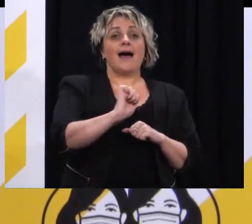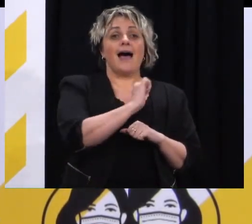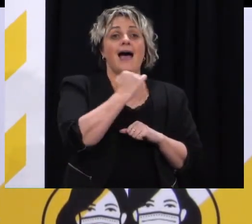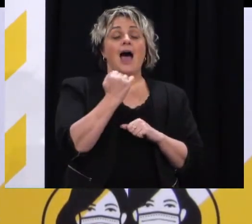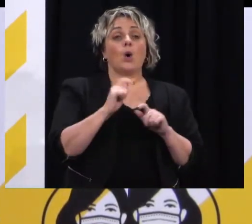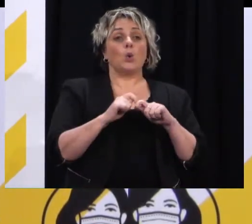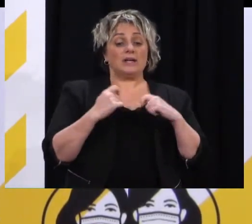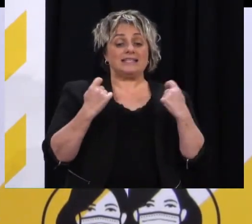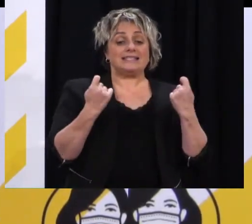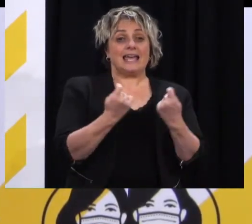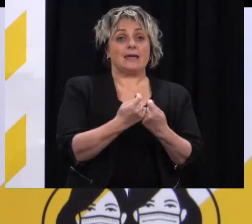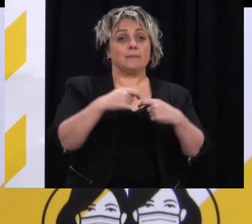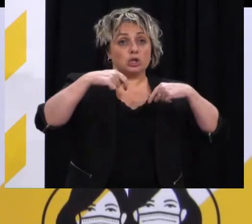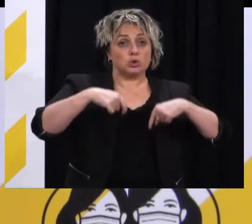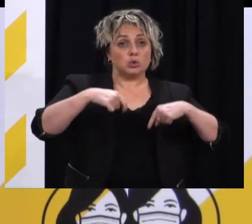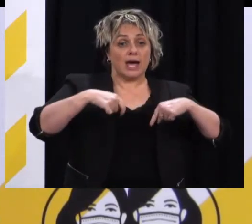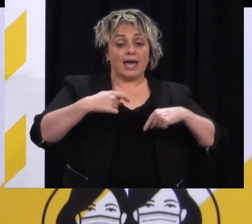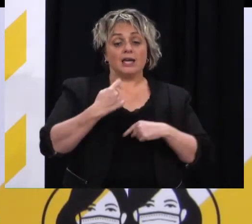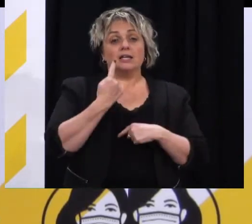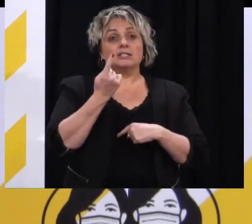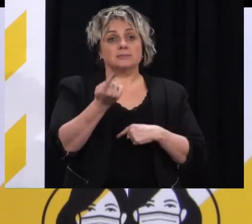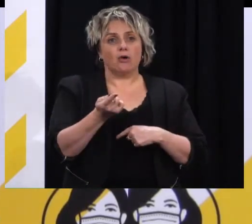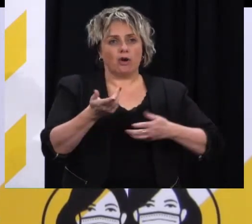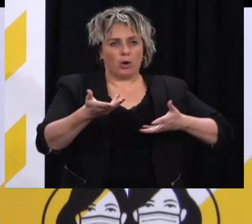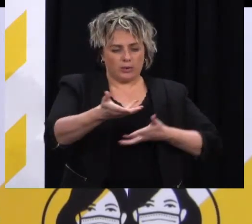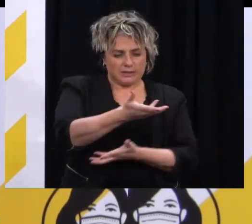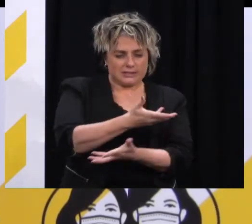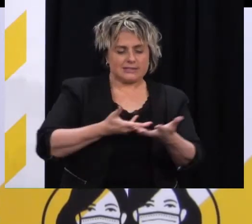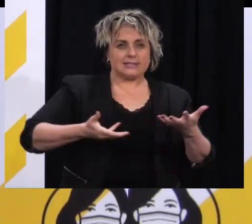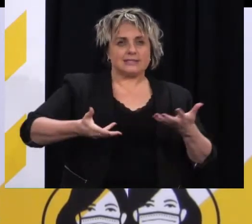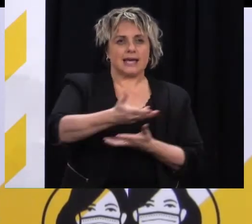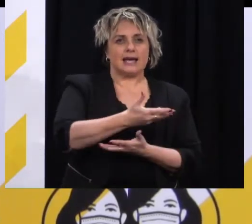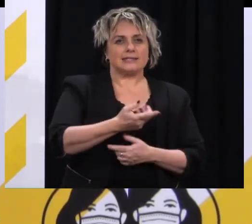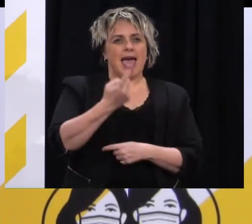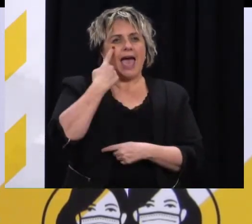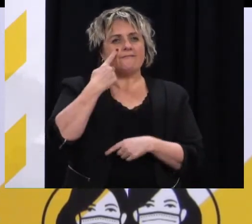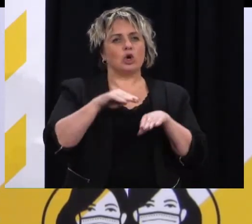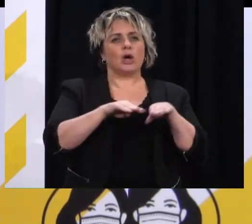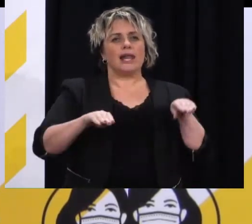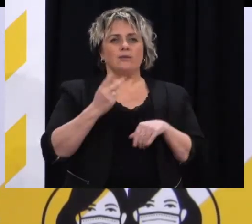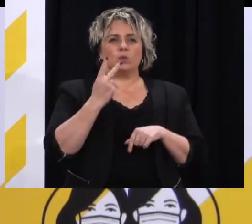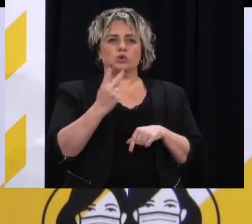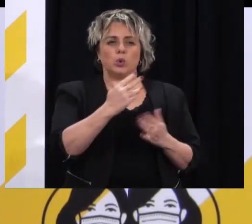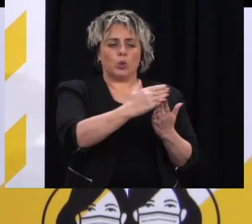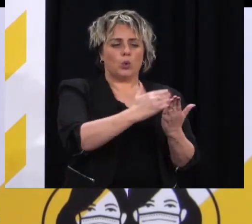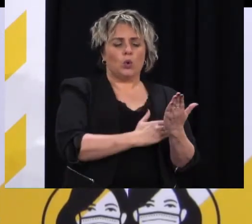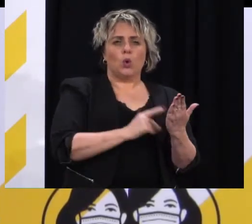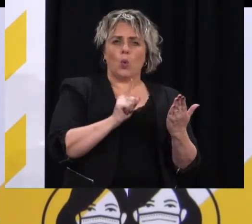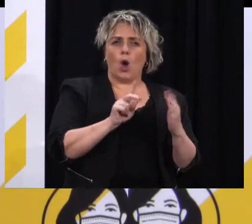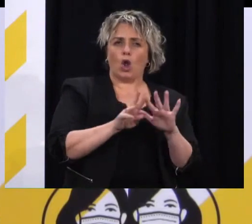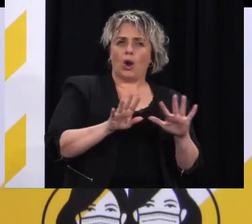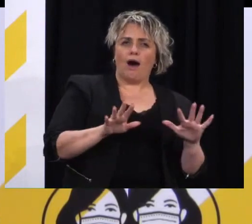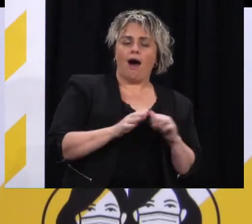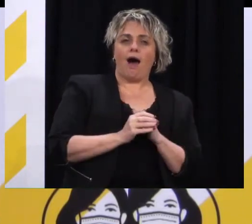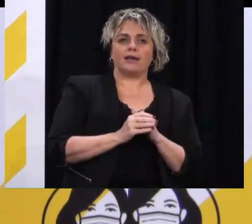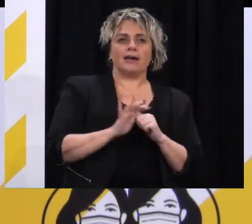there are some different calculations so I'll ask Dr Bloomfield to comment on that. Iment what I can say is,